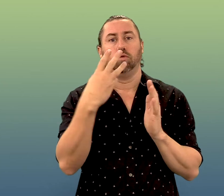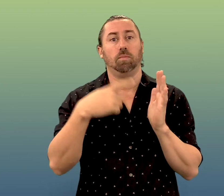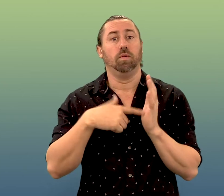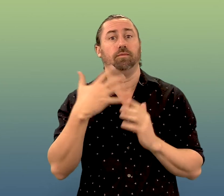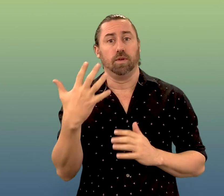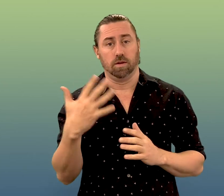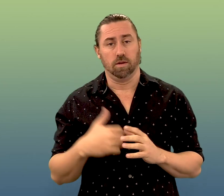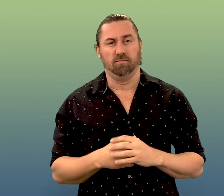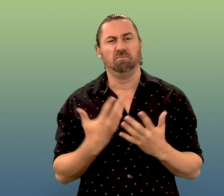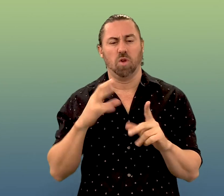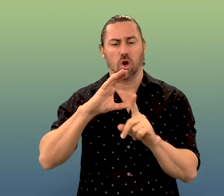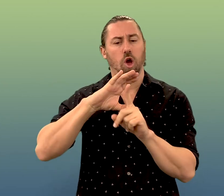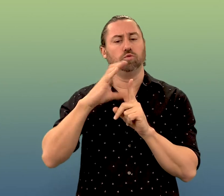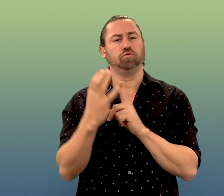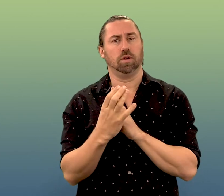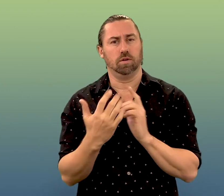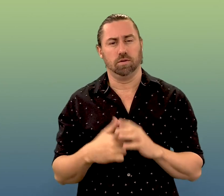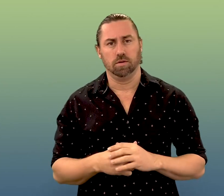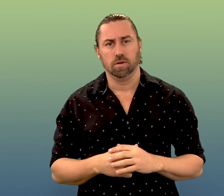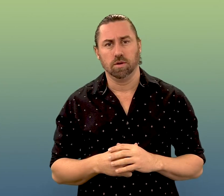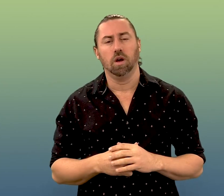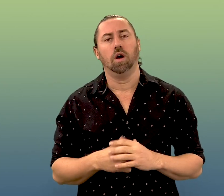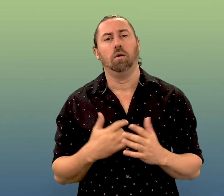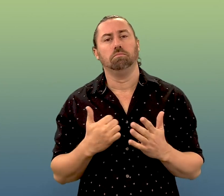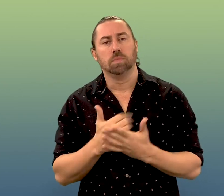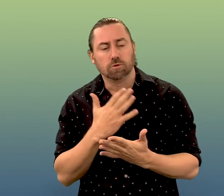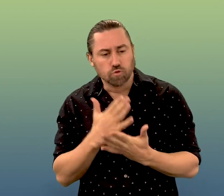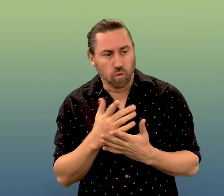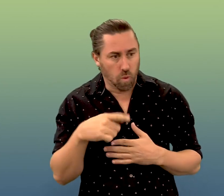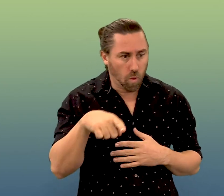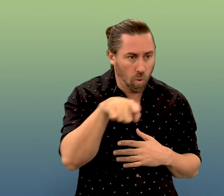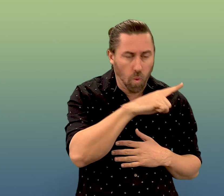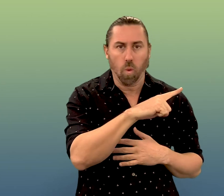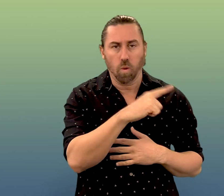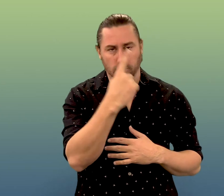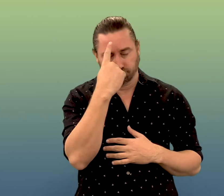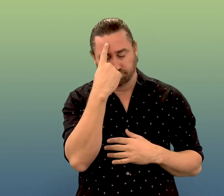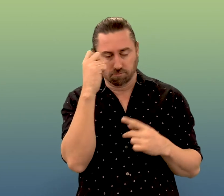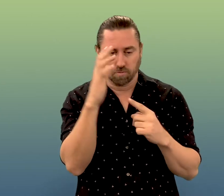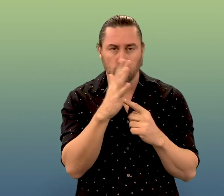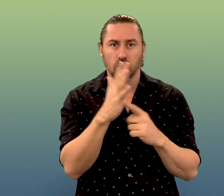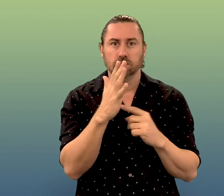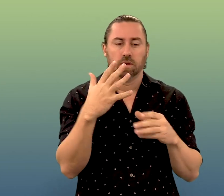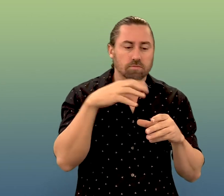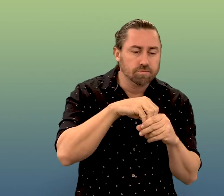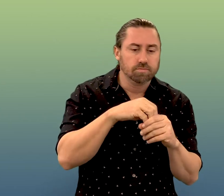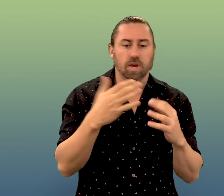Two point three point five. Culture. Culture fostering accessibility and inclusion.